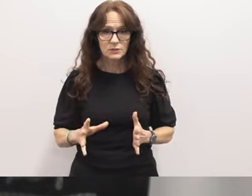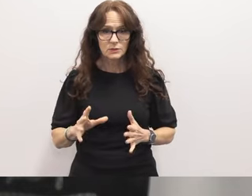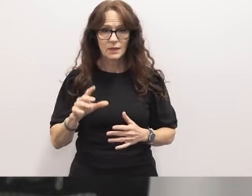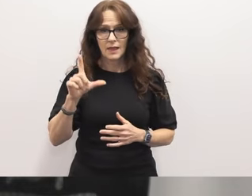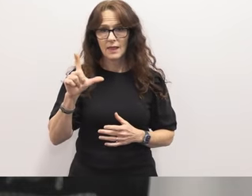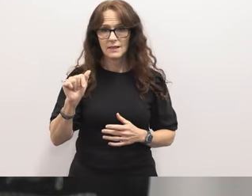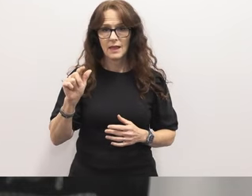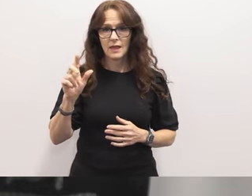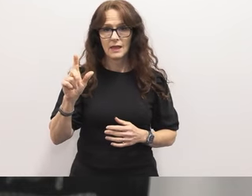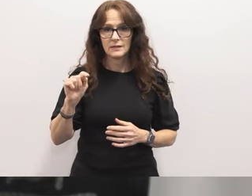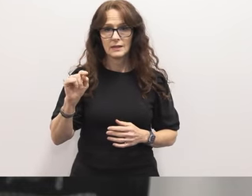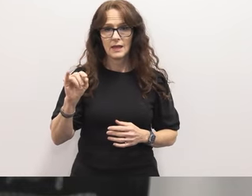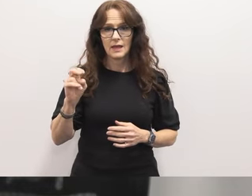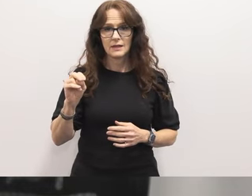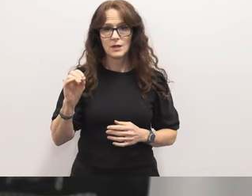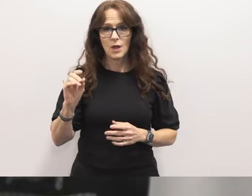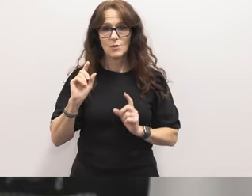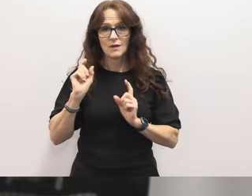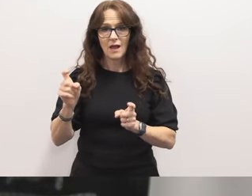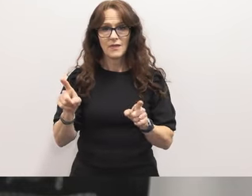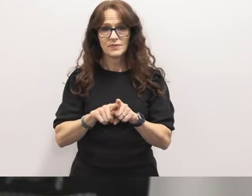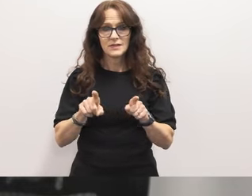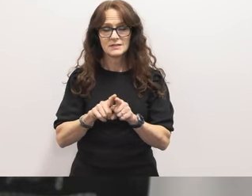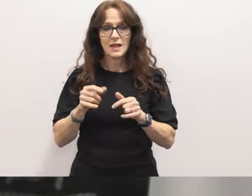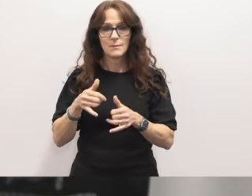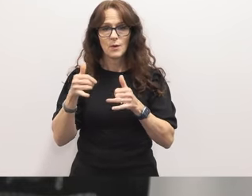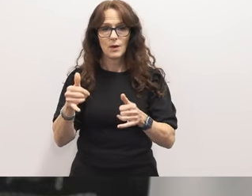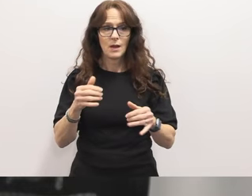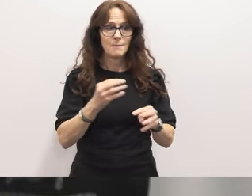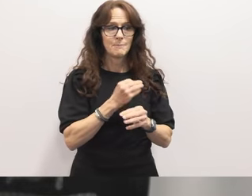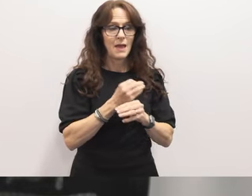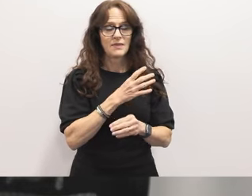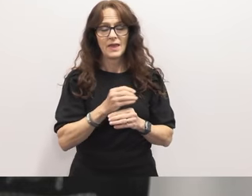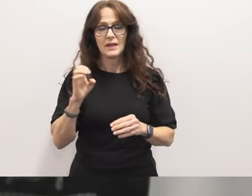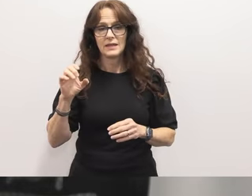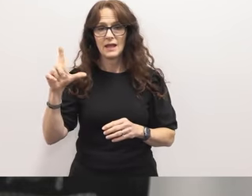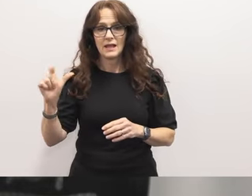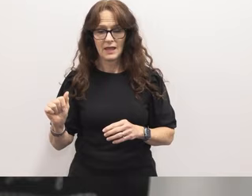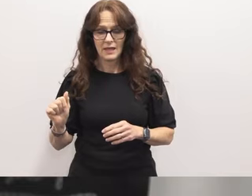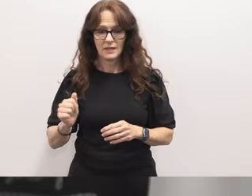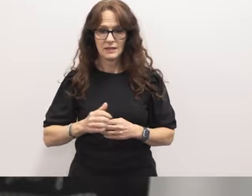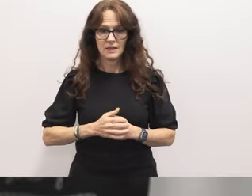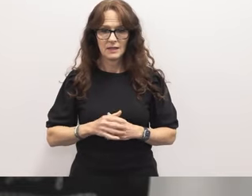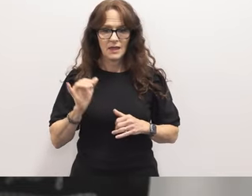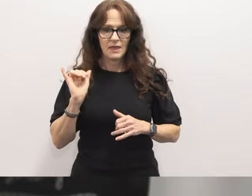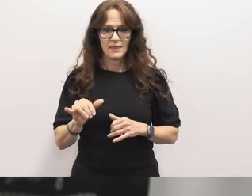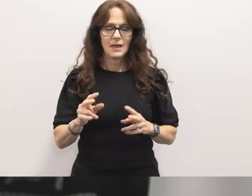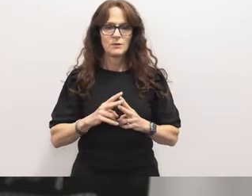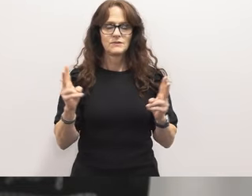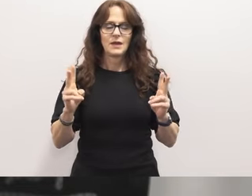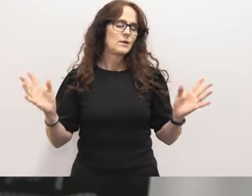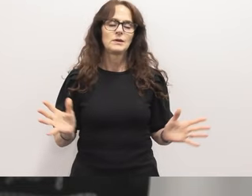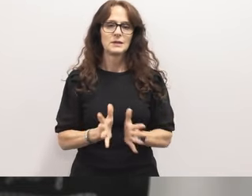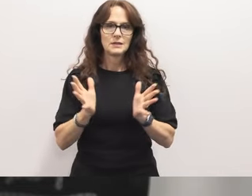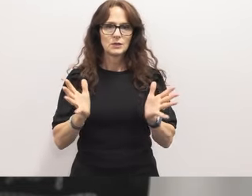were given the same award in both math and ELA. So that was very encouraging for my staff.